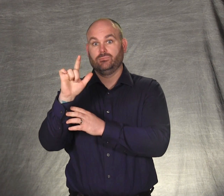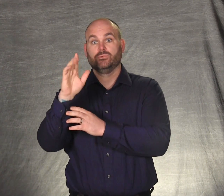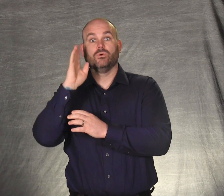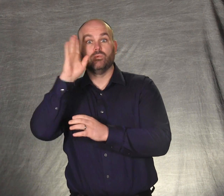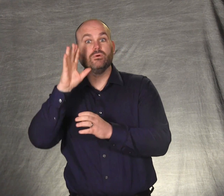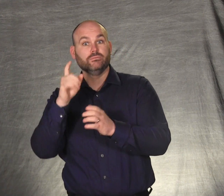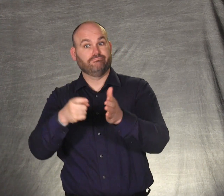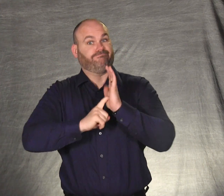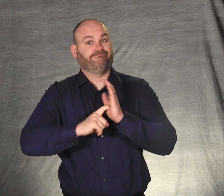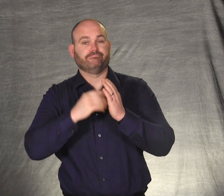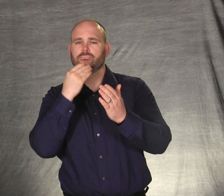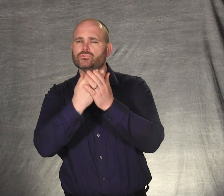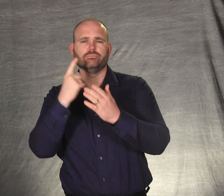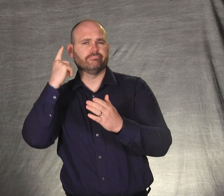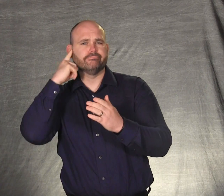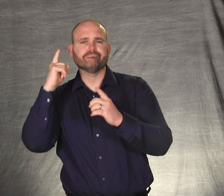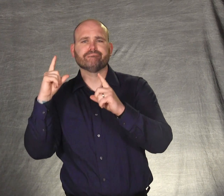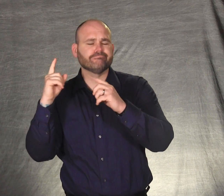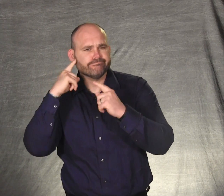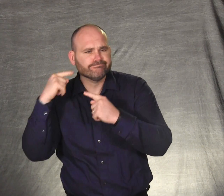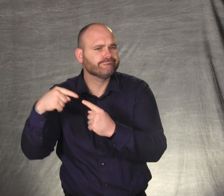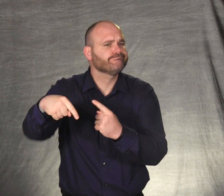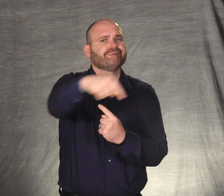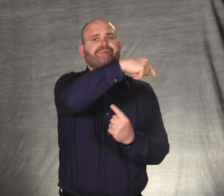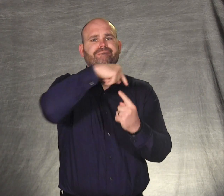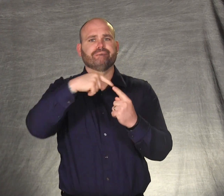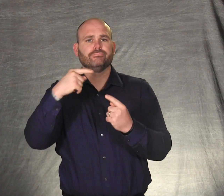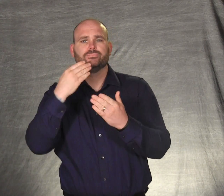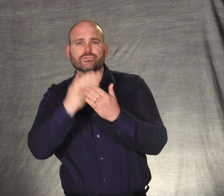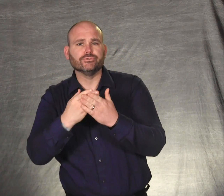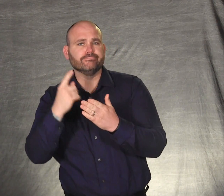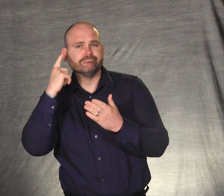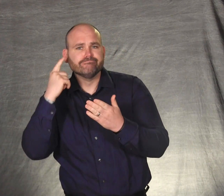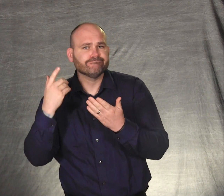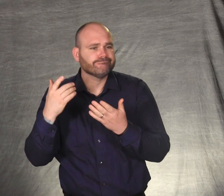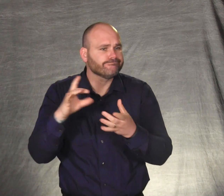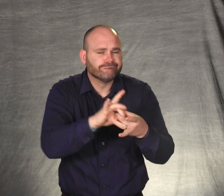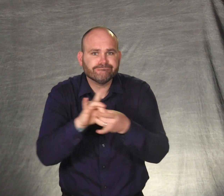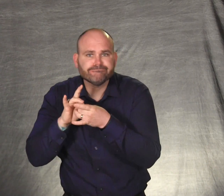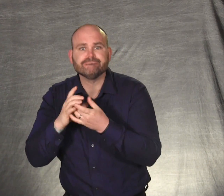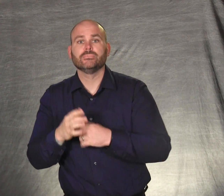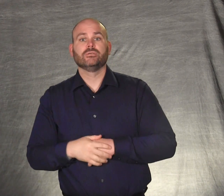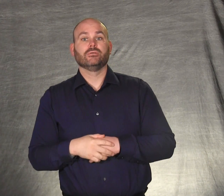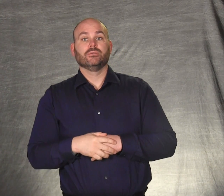would require good acoustics and hearing loops